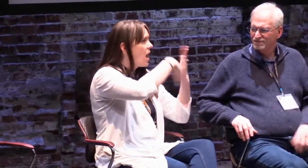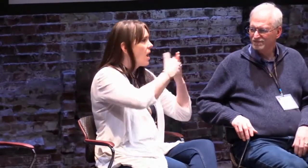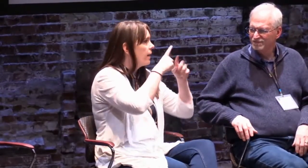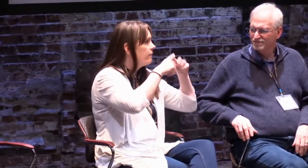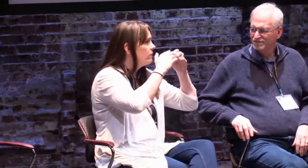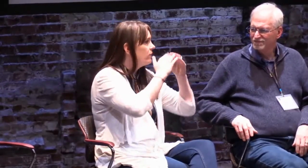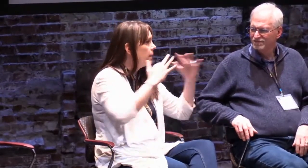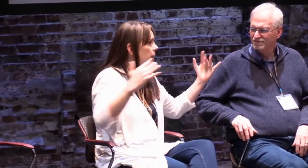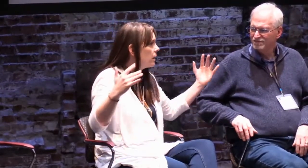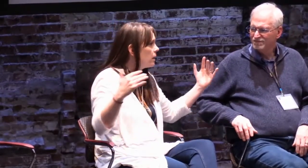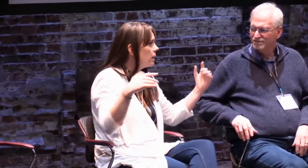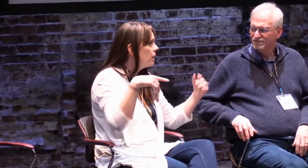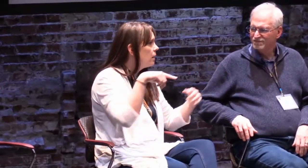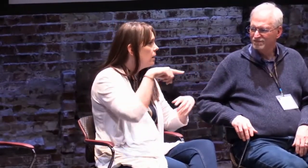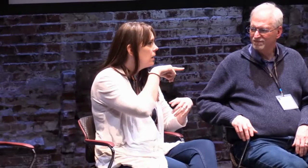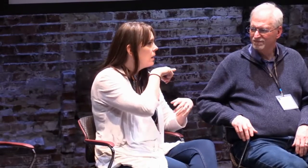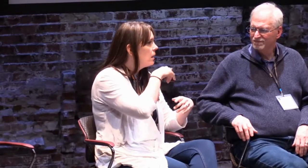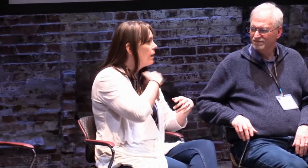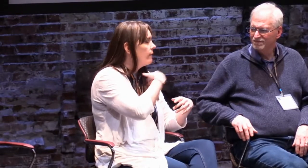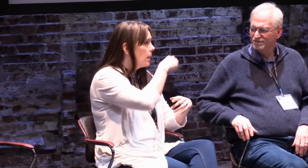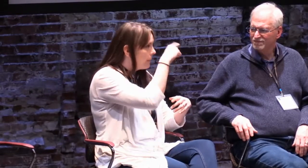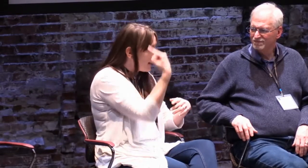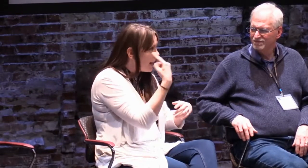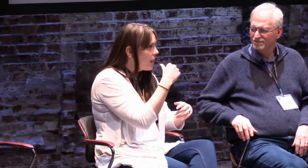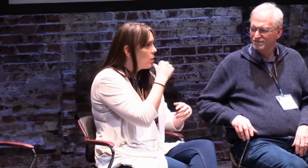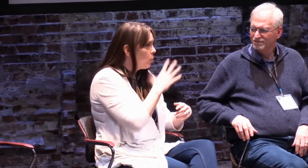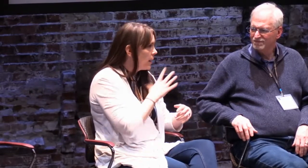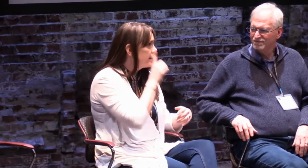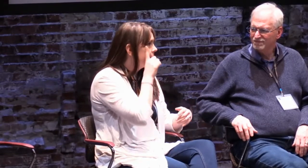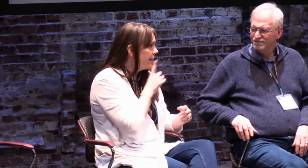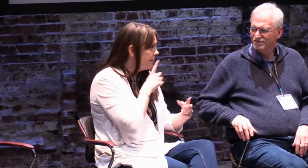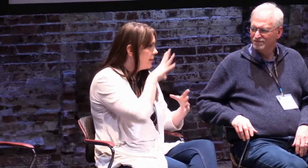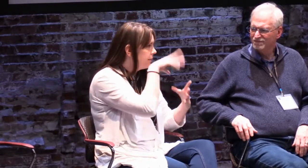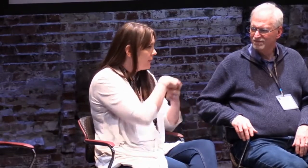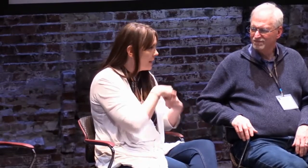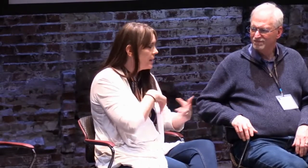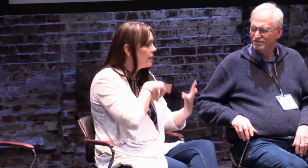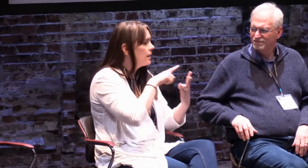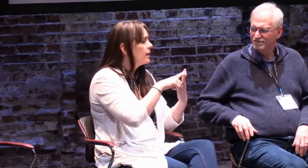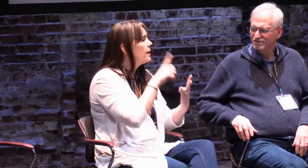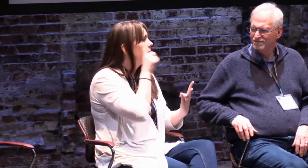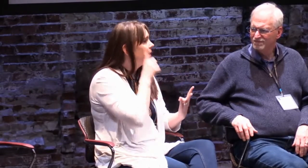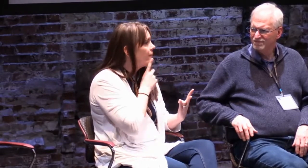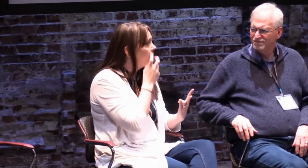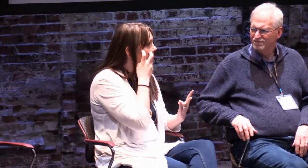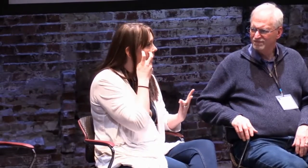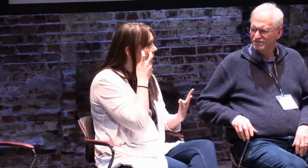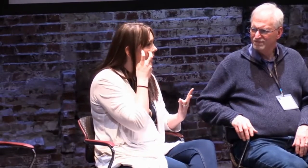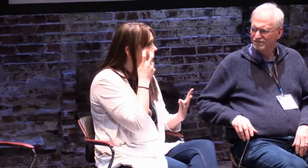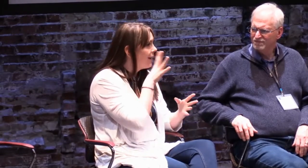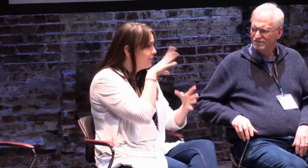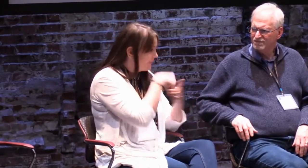I have a board of seven people from varying backgrounds. African-American, deaf, all genders,